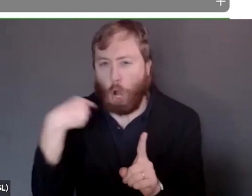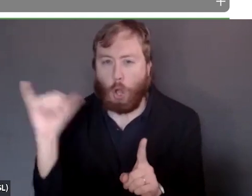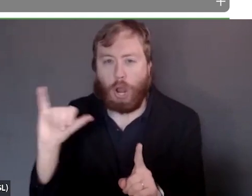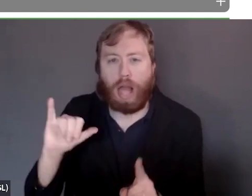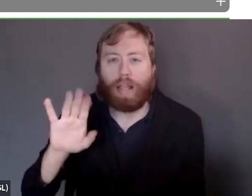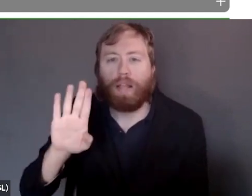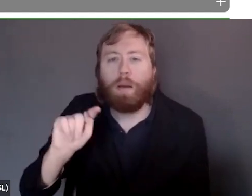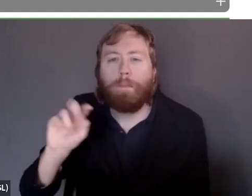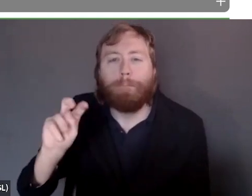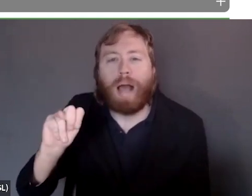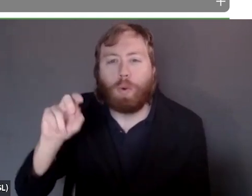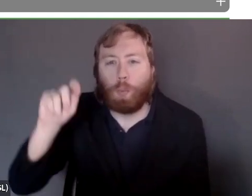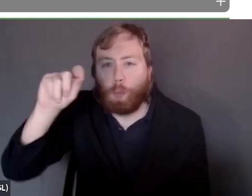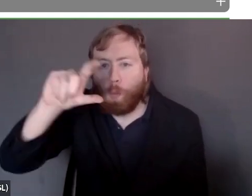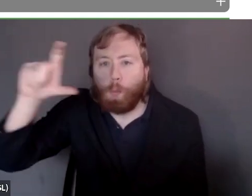with a dark background and light text.